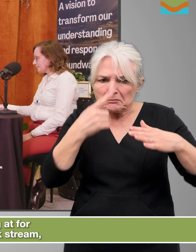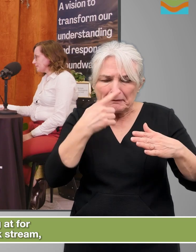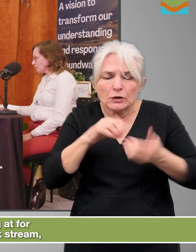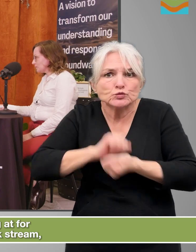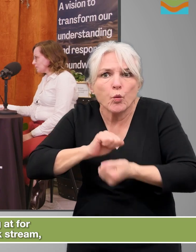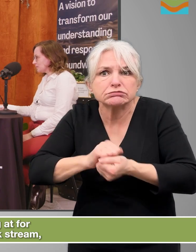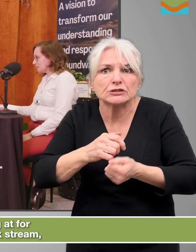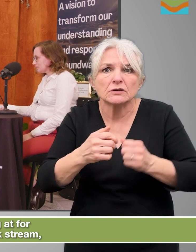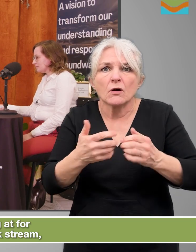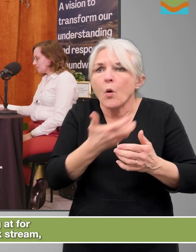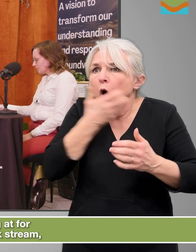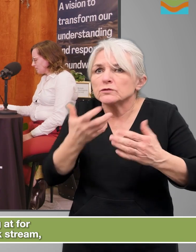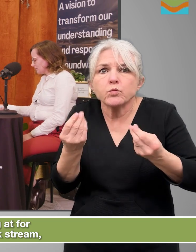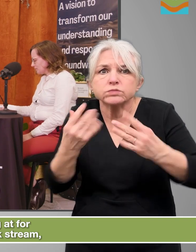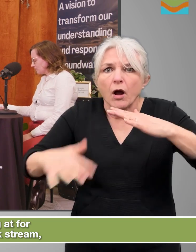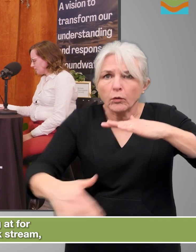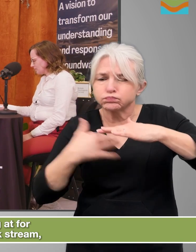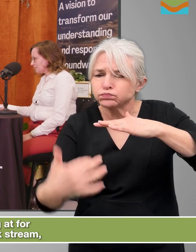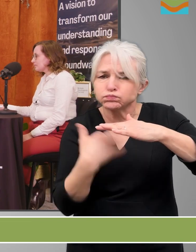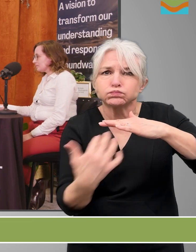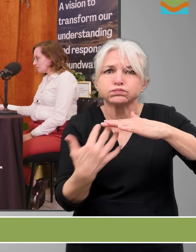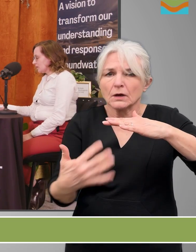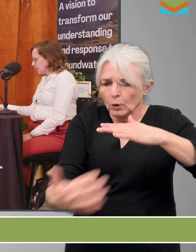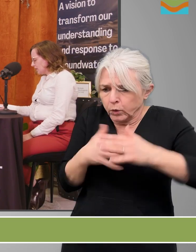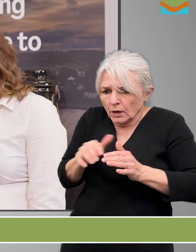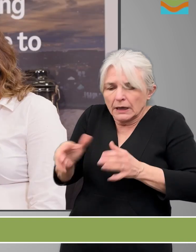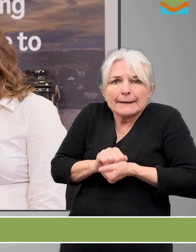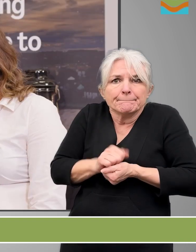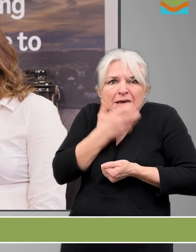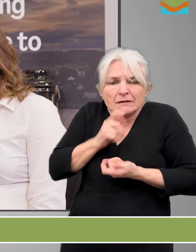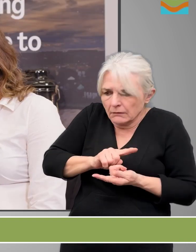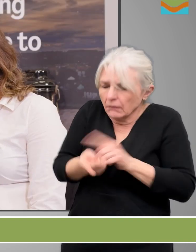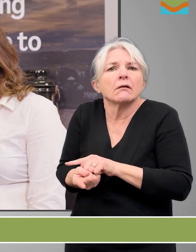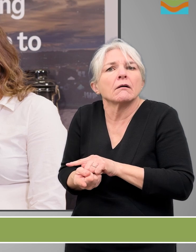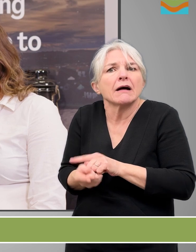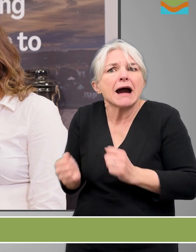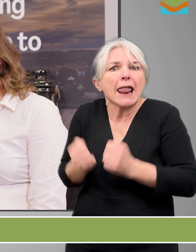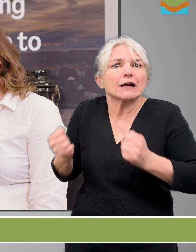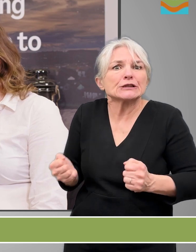And that's what we're looking at for the design implementation work stream, isn't it, Rhiannon? Absolutely. So yeah,